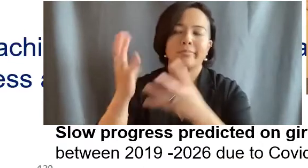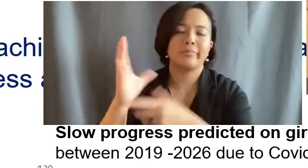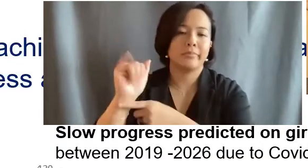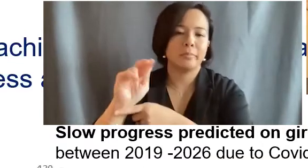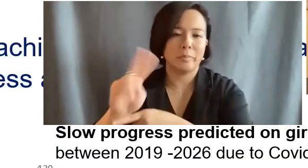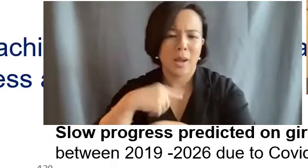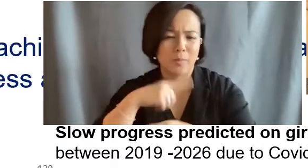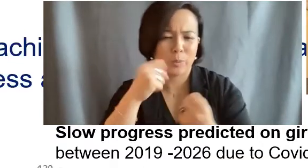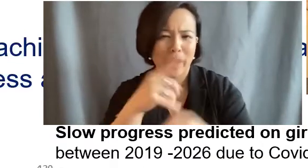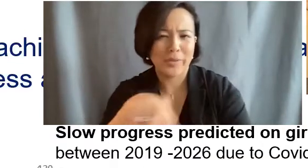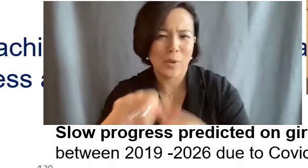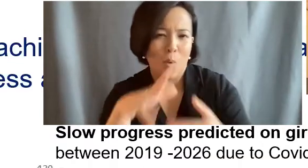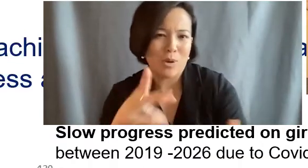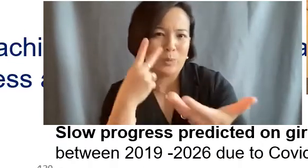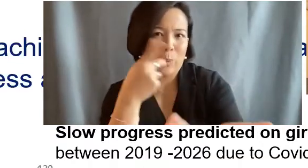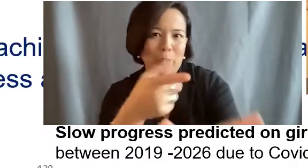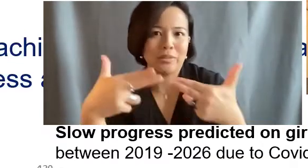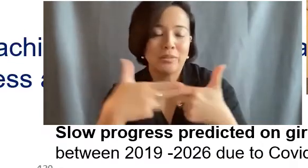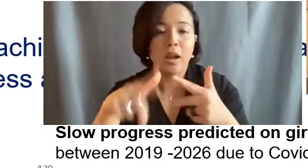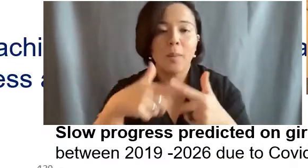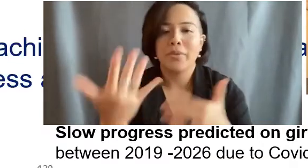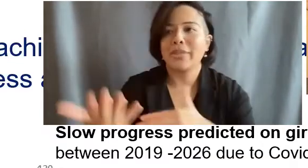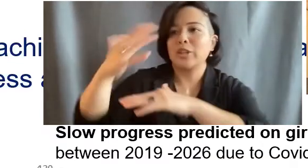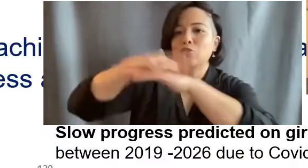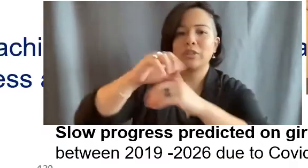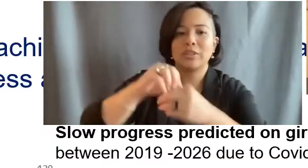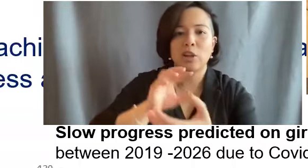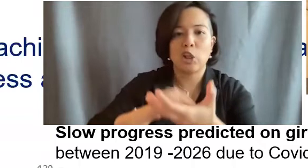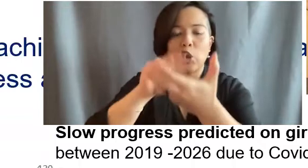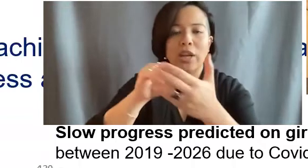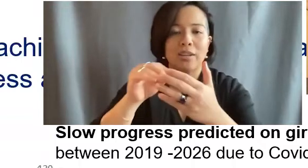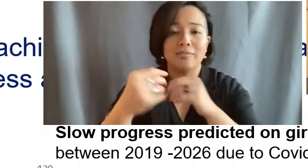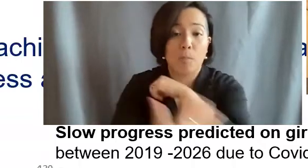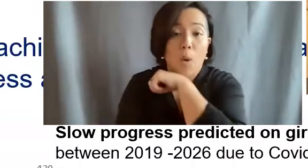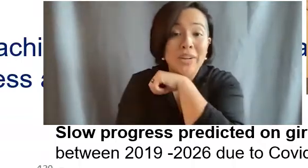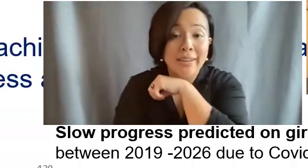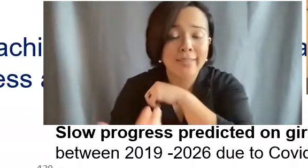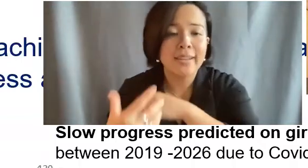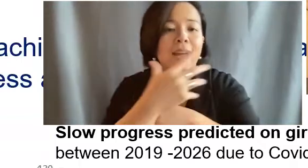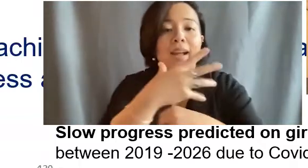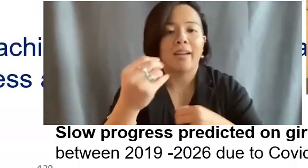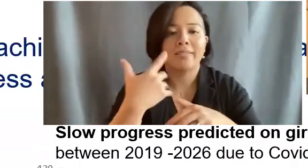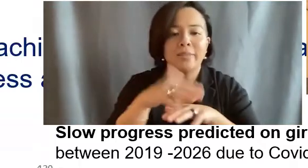about the increase in learning poverty and the slow progress predicted in girls enrollment. So